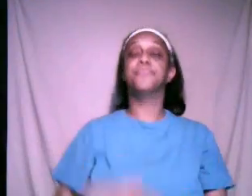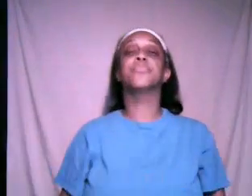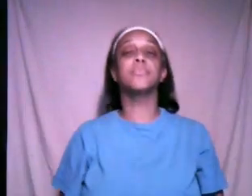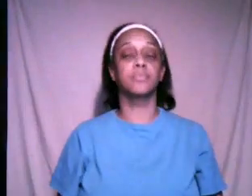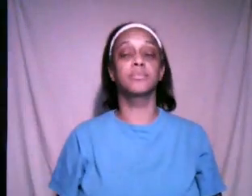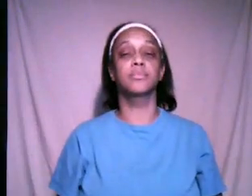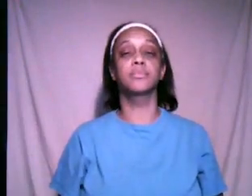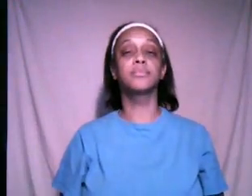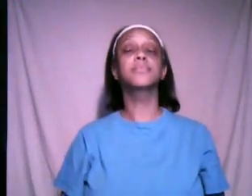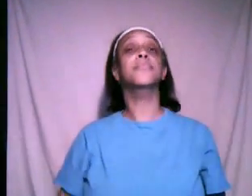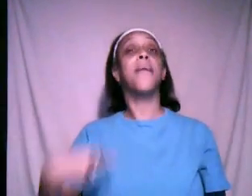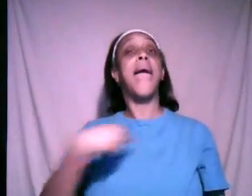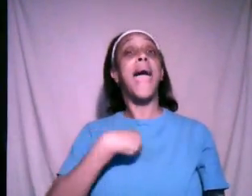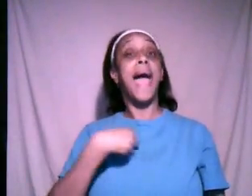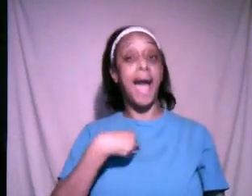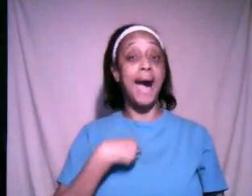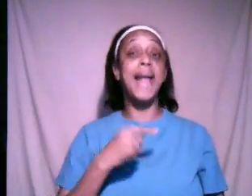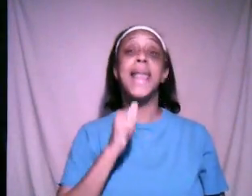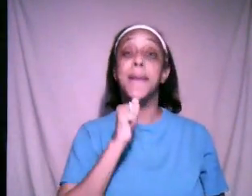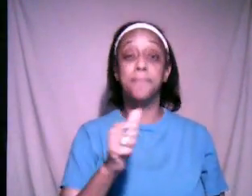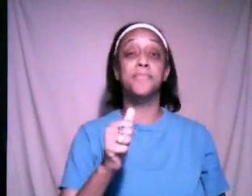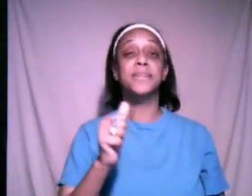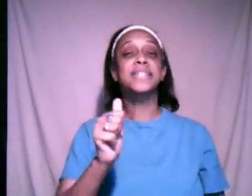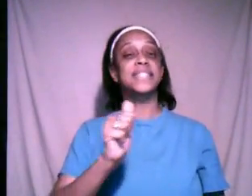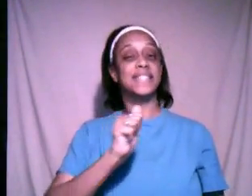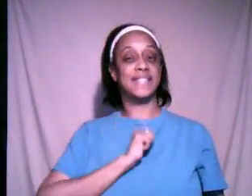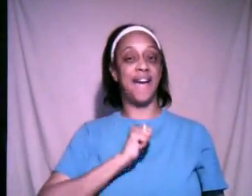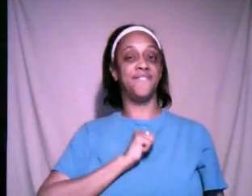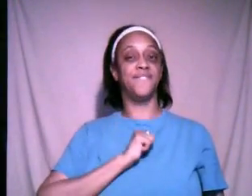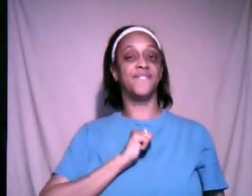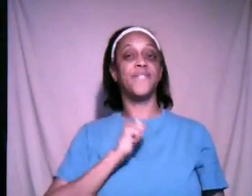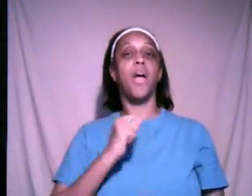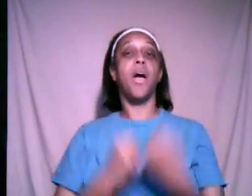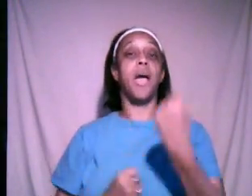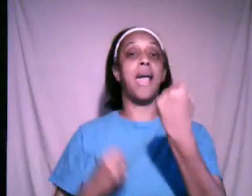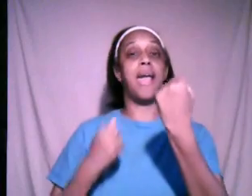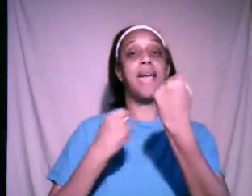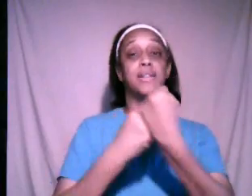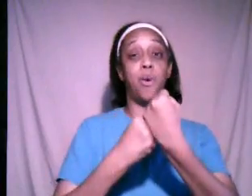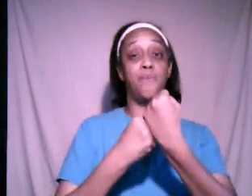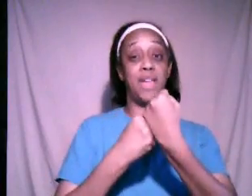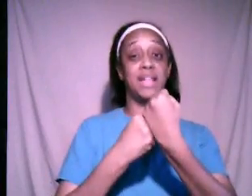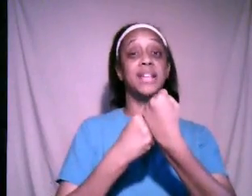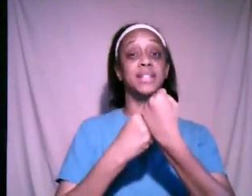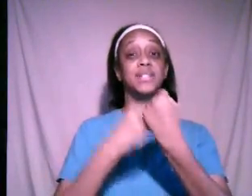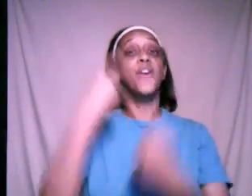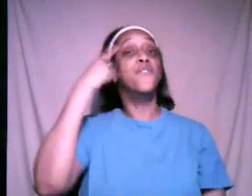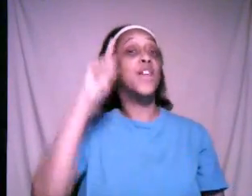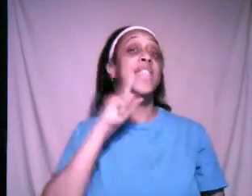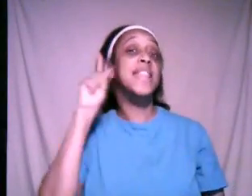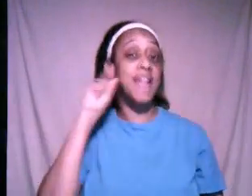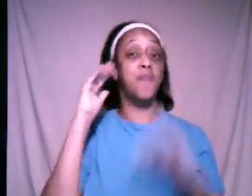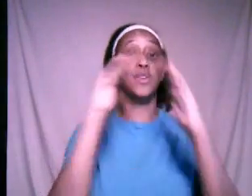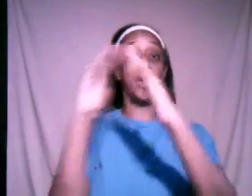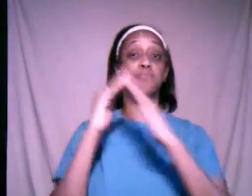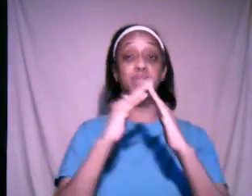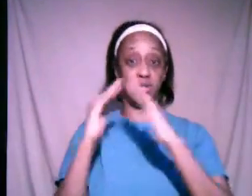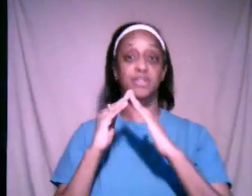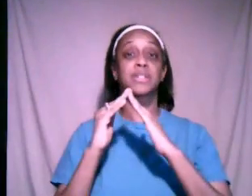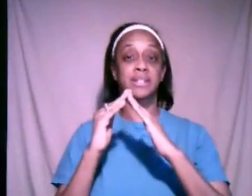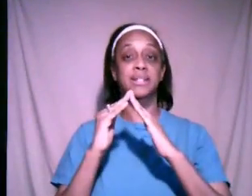I am self-advocte for deaf community